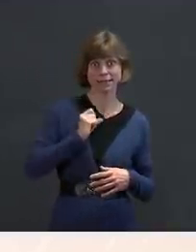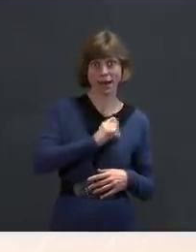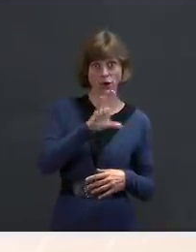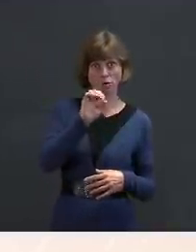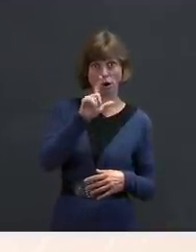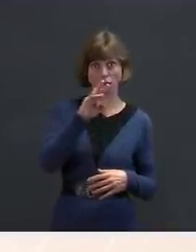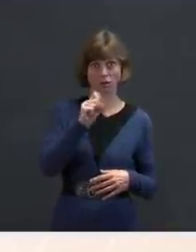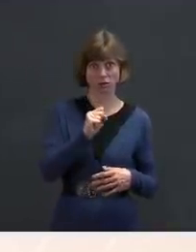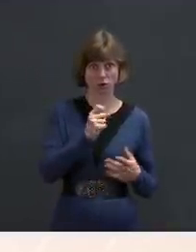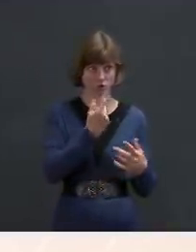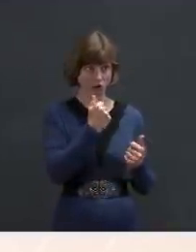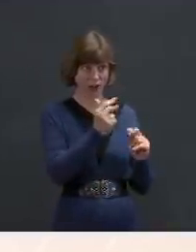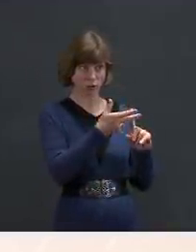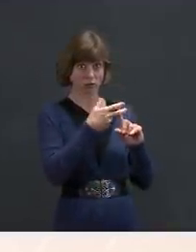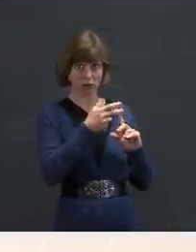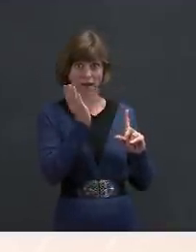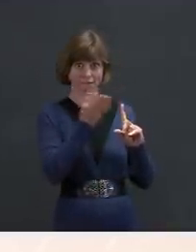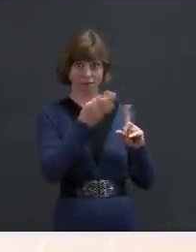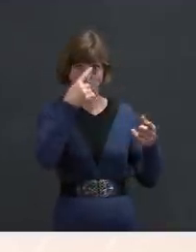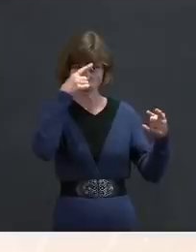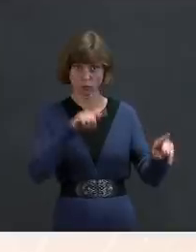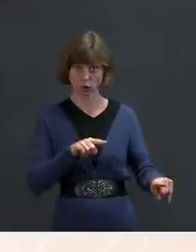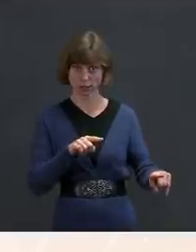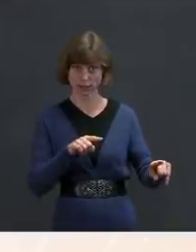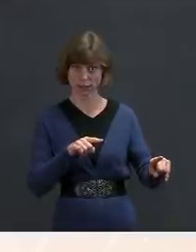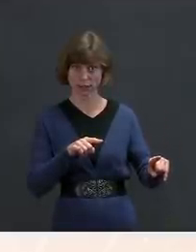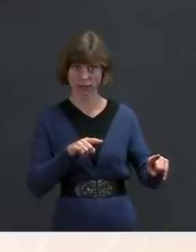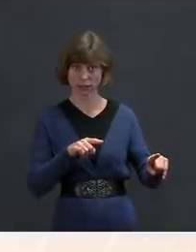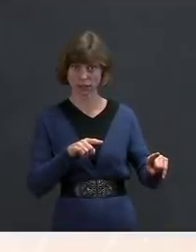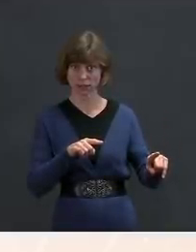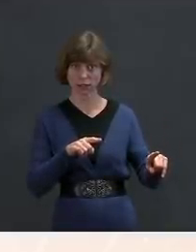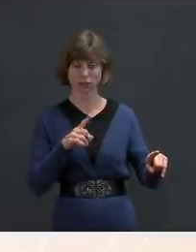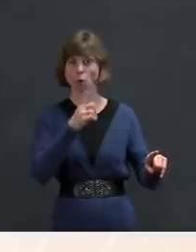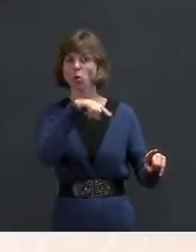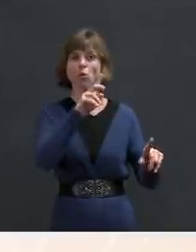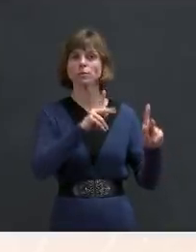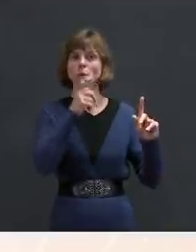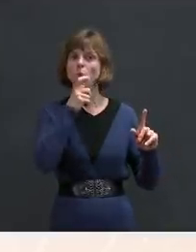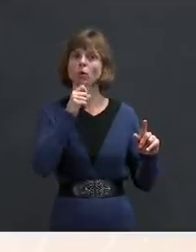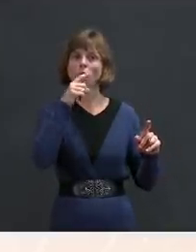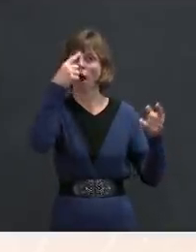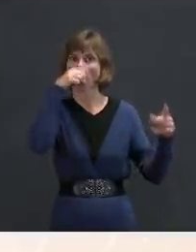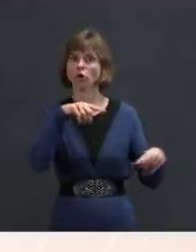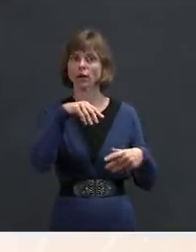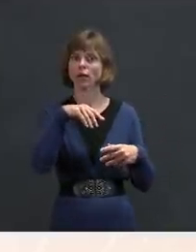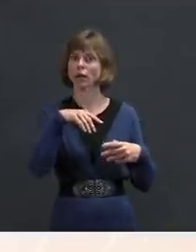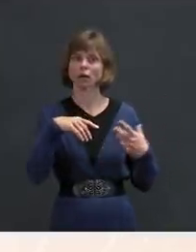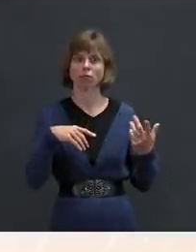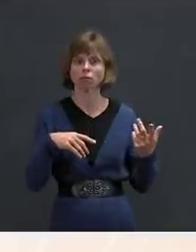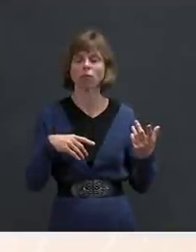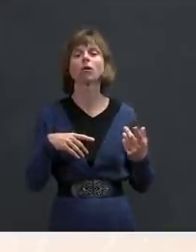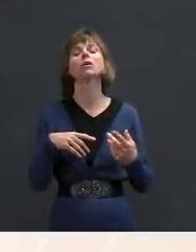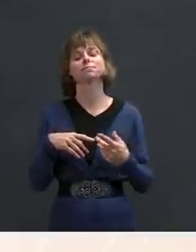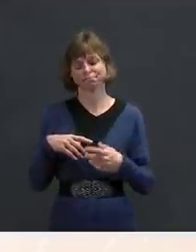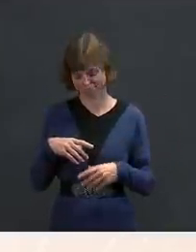Obviously, Republicans were not on board in the House. Ms. Psaki: Absolutely. I think we're going to be evaluating day by day what the needs are.